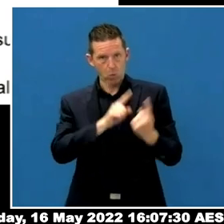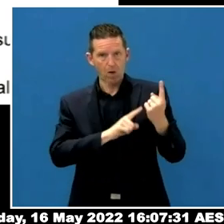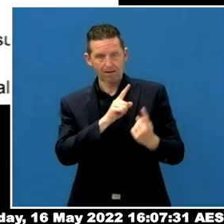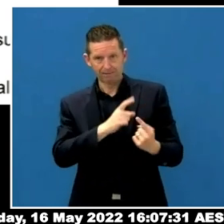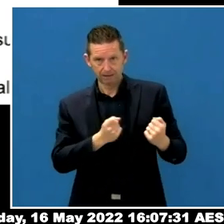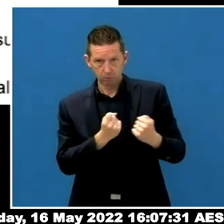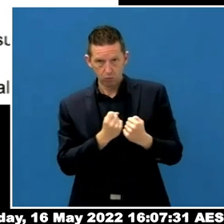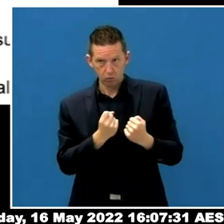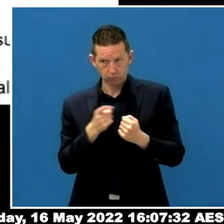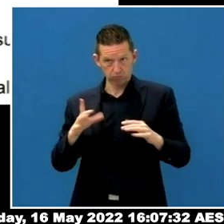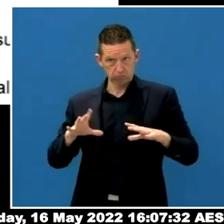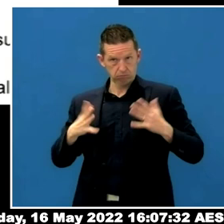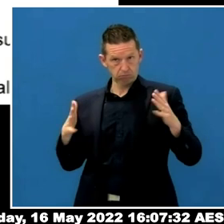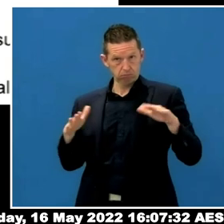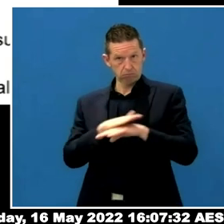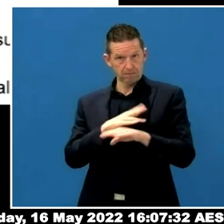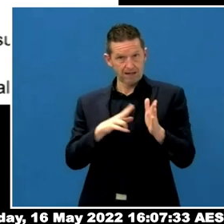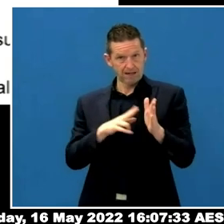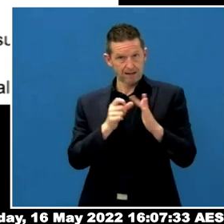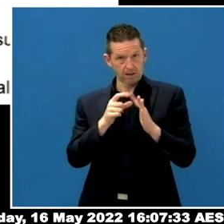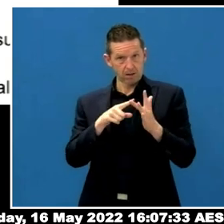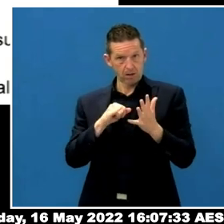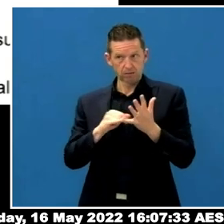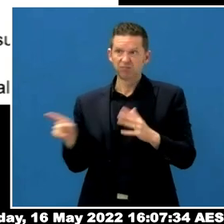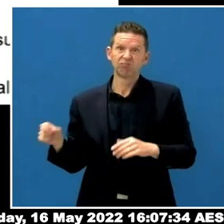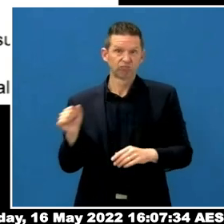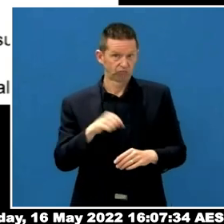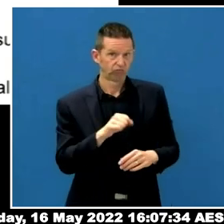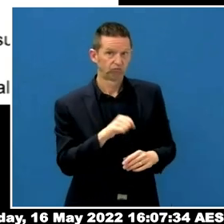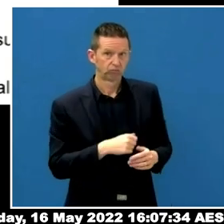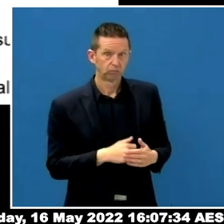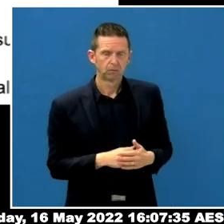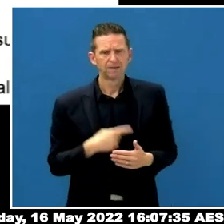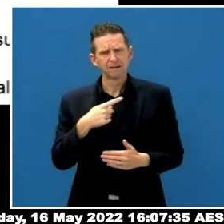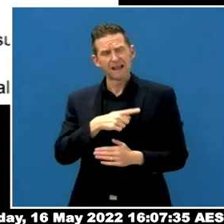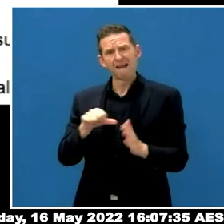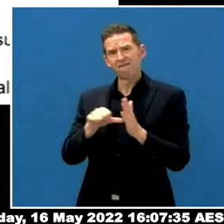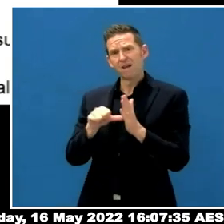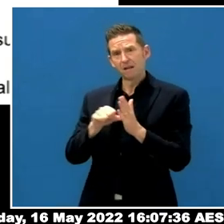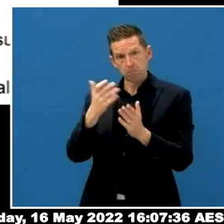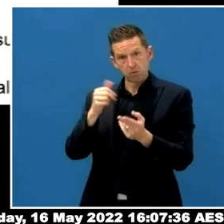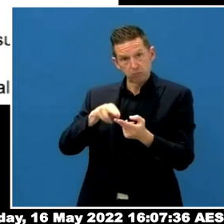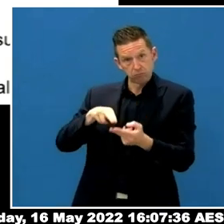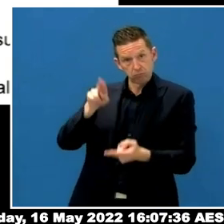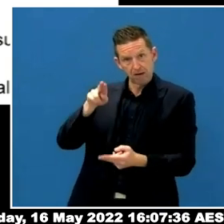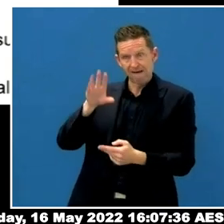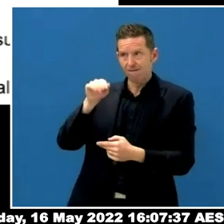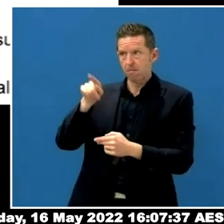Yes, it is. MR FOGARTY: Has his funding had to increase between being at Afford to this new model, as I call it; do you know?